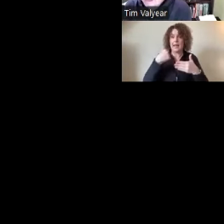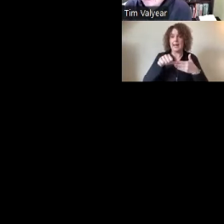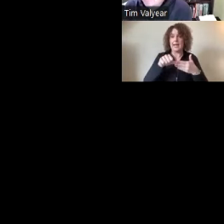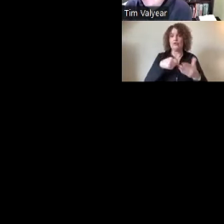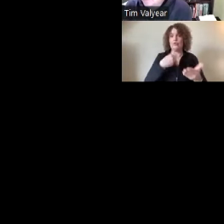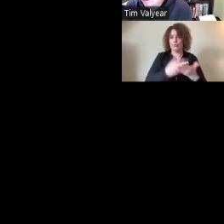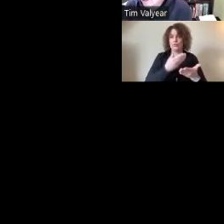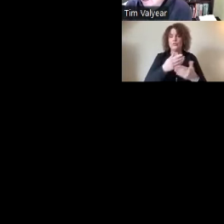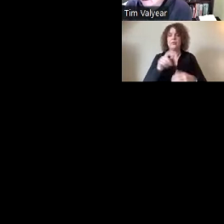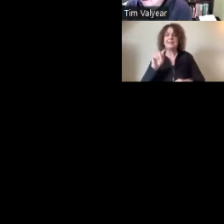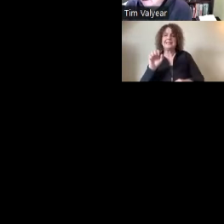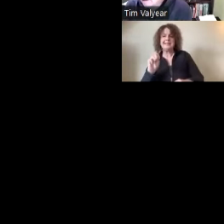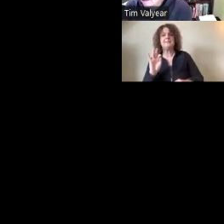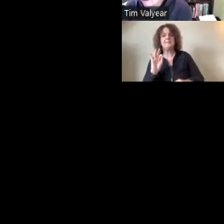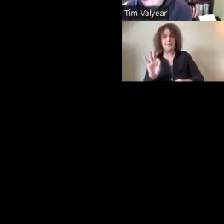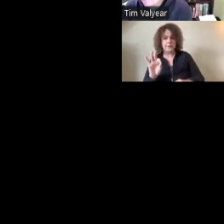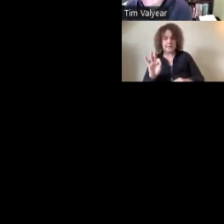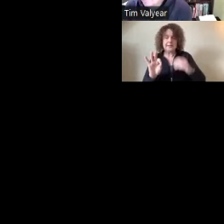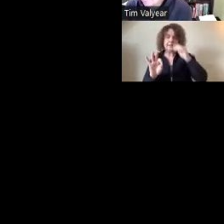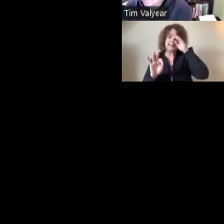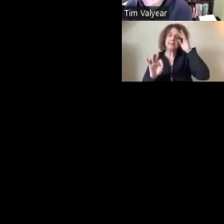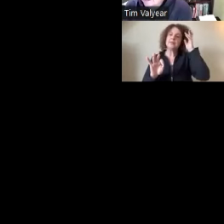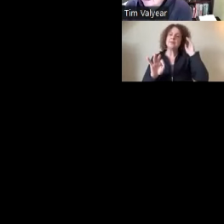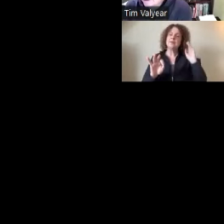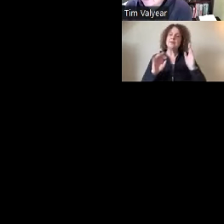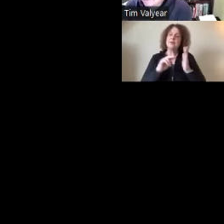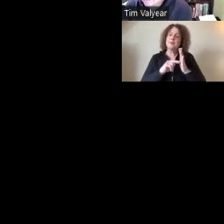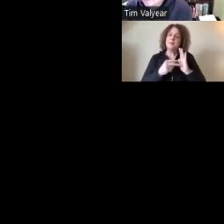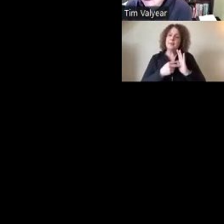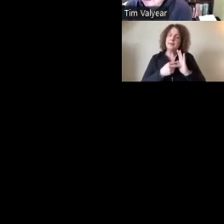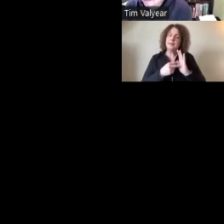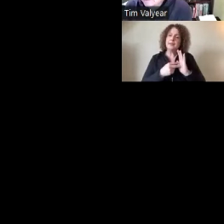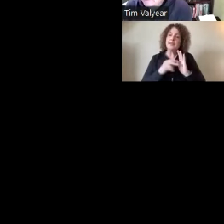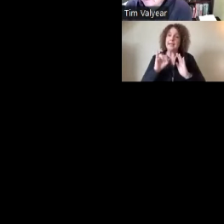about that, contact direct funding. Thanks